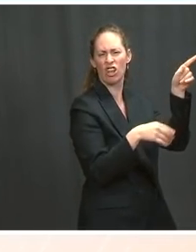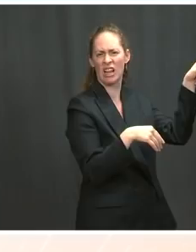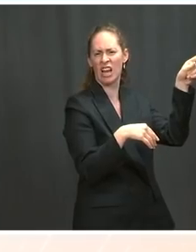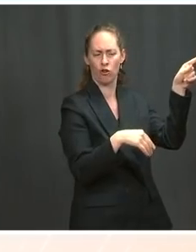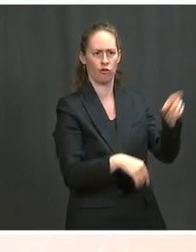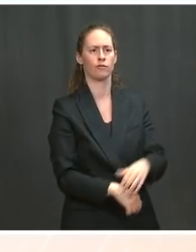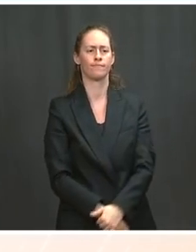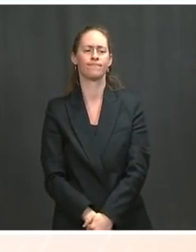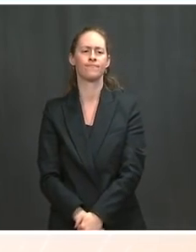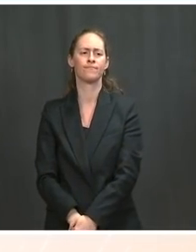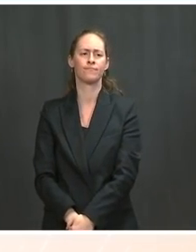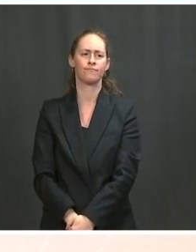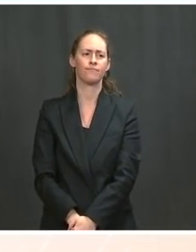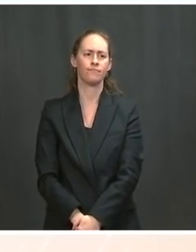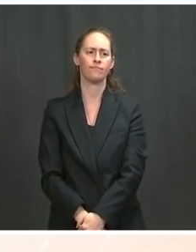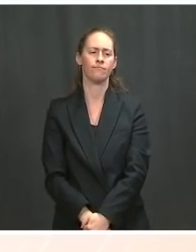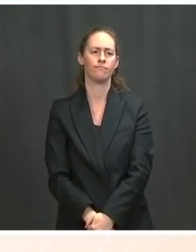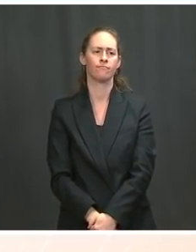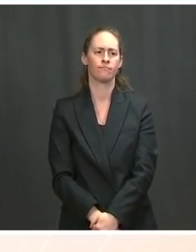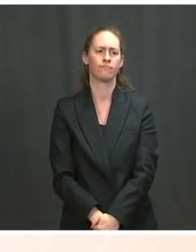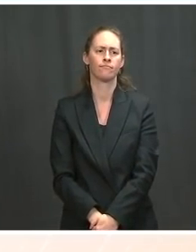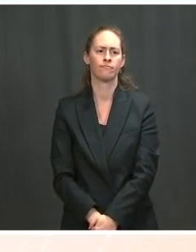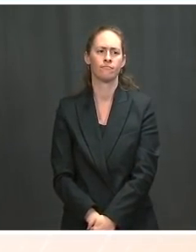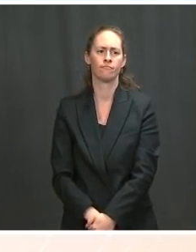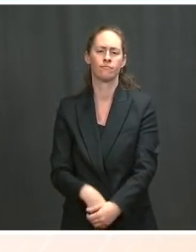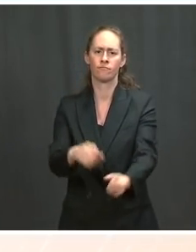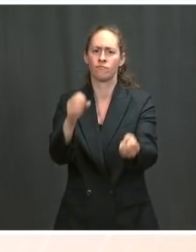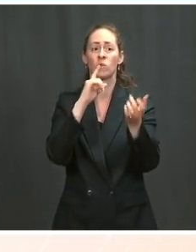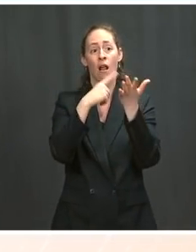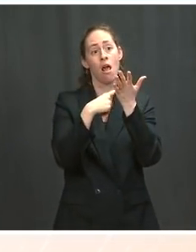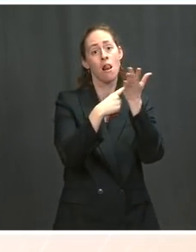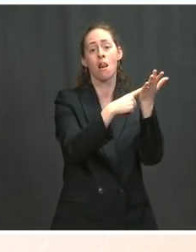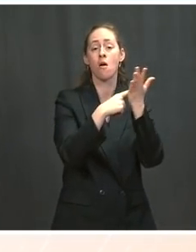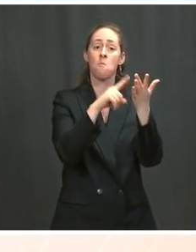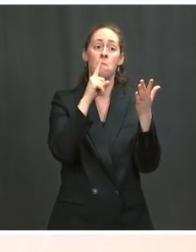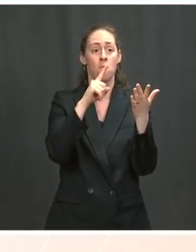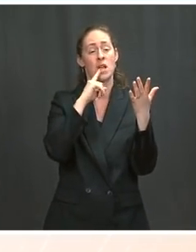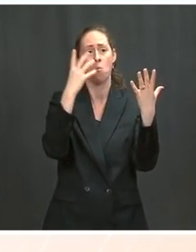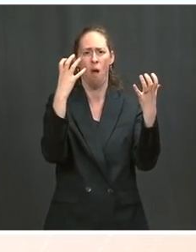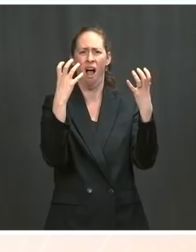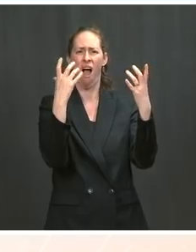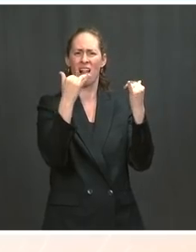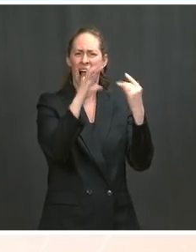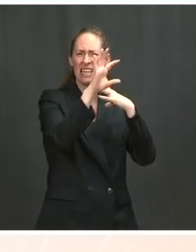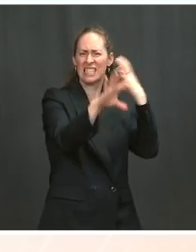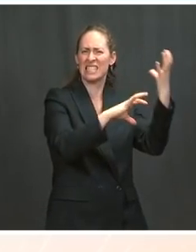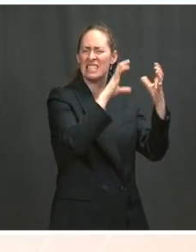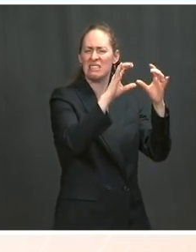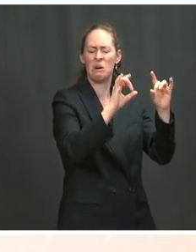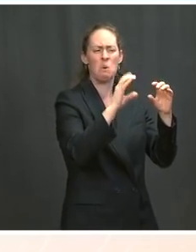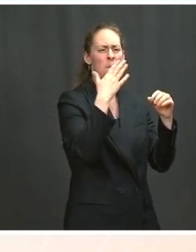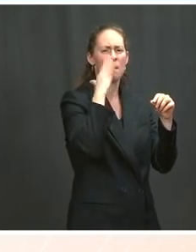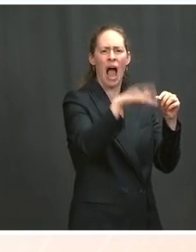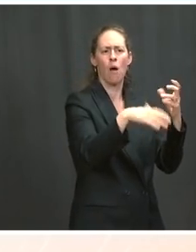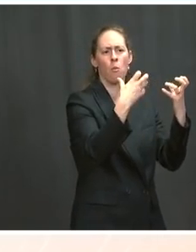but also with other key partners in the regions, as we all work toward that peace. The Press: And one more on a very different topic. Ms. Psaki: Of course.